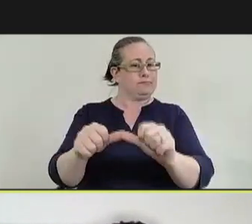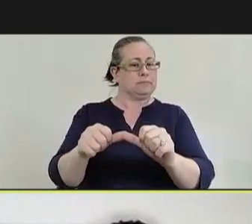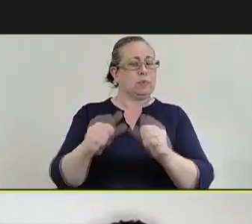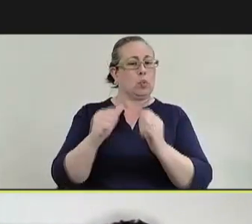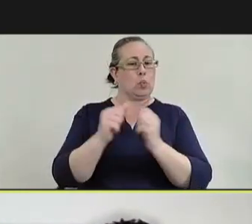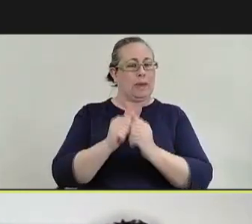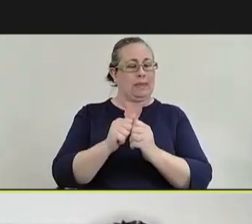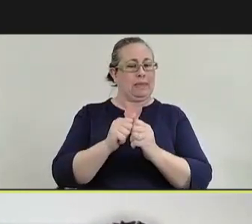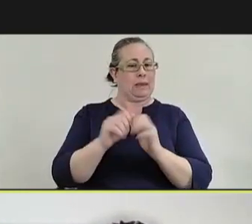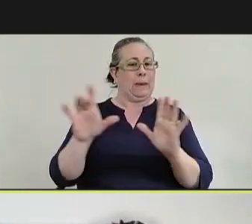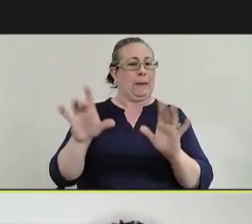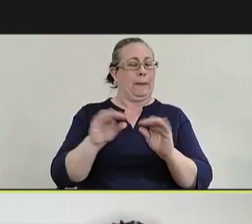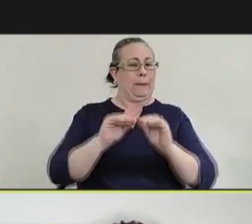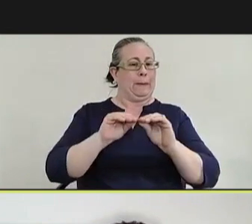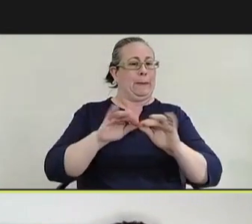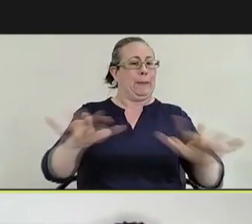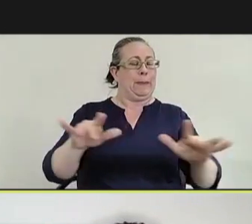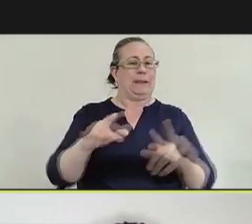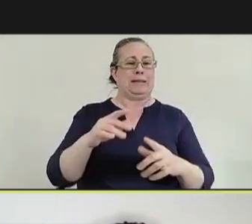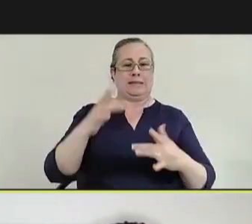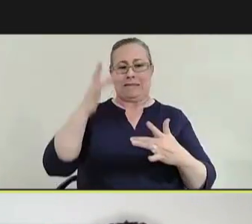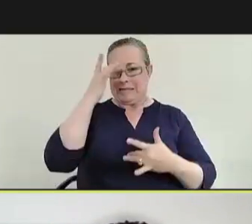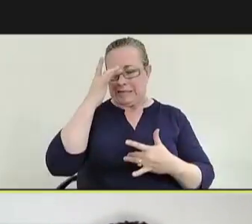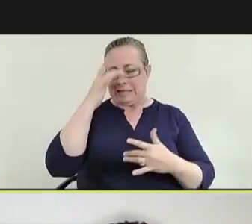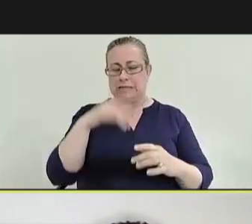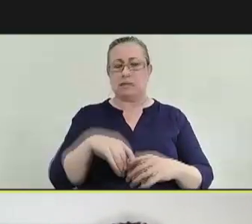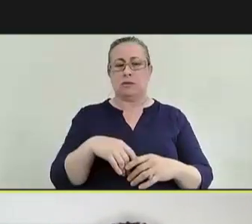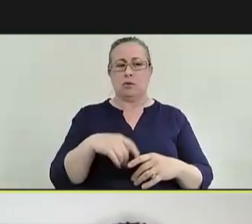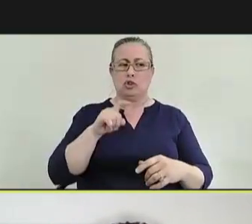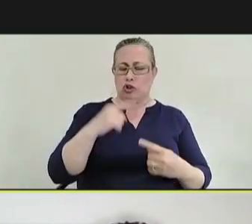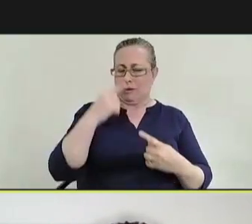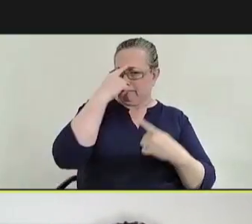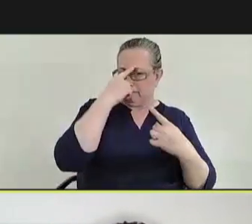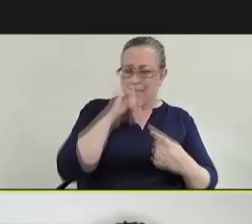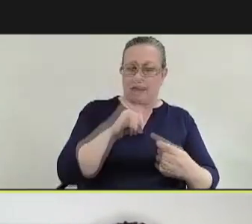we should be thinking about that, and not simply excluding a person from potentially